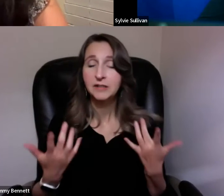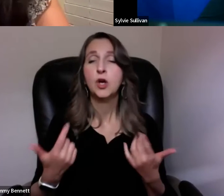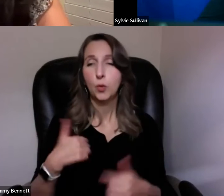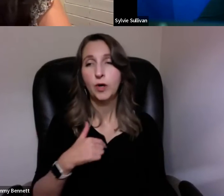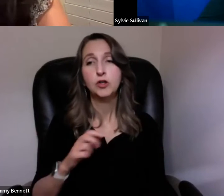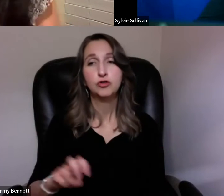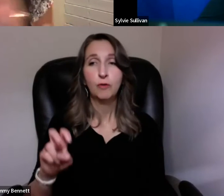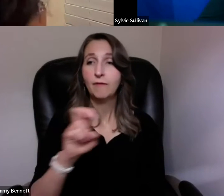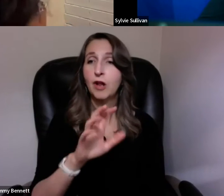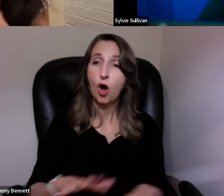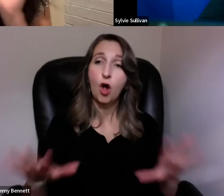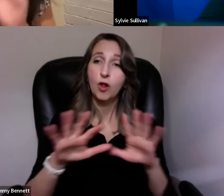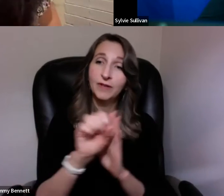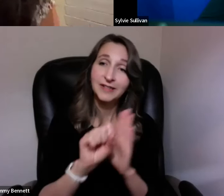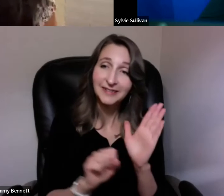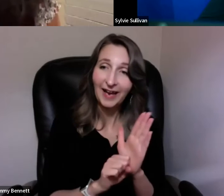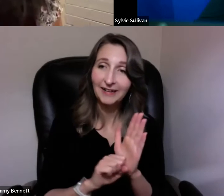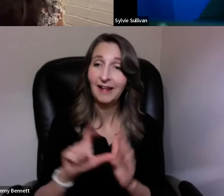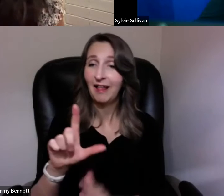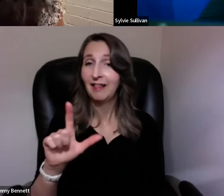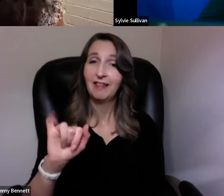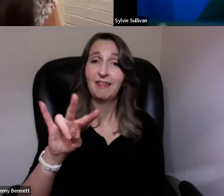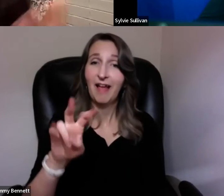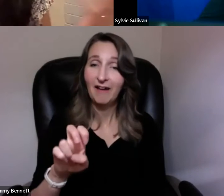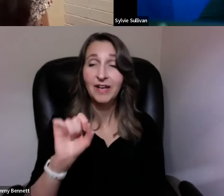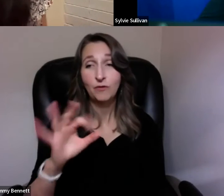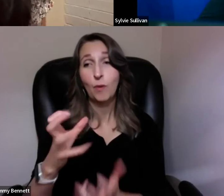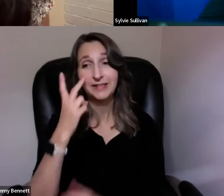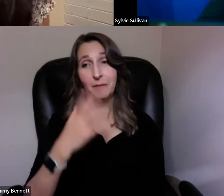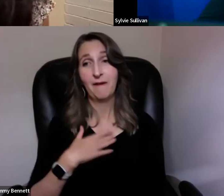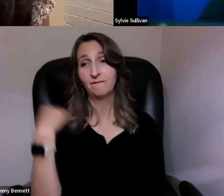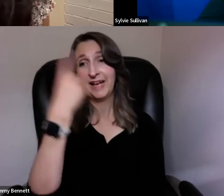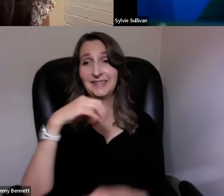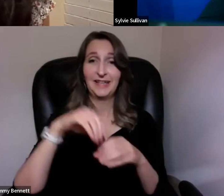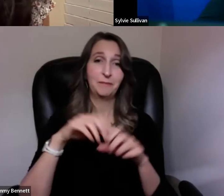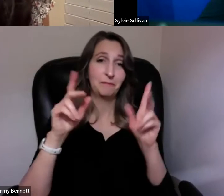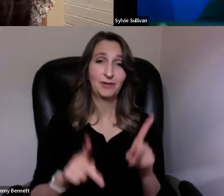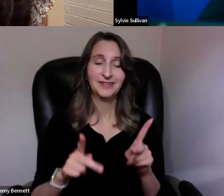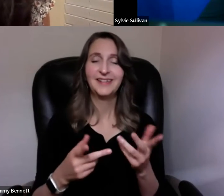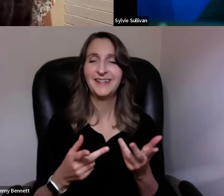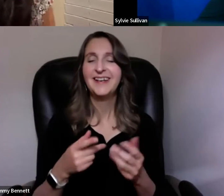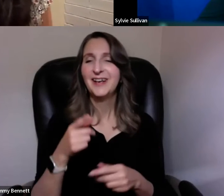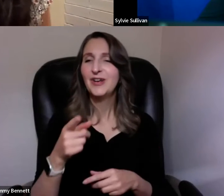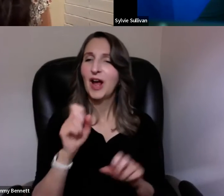Live and in person, if you want to see my face in person. So yeah, just follow along and see if you want to join us at any future events.